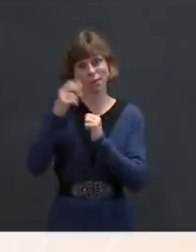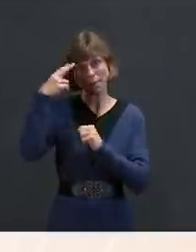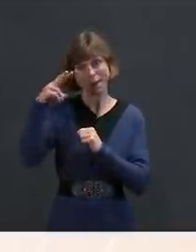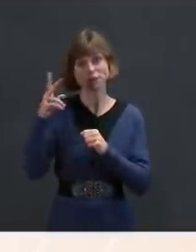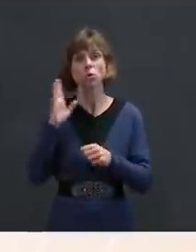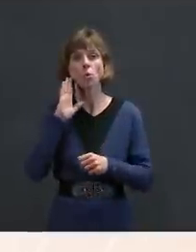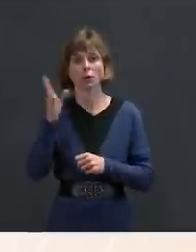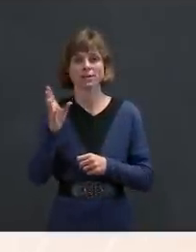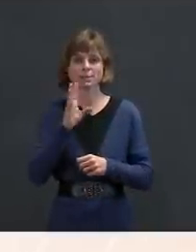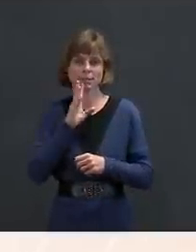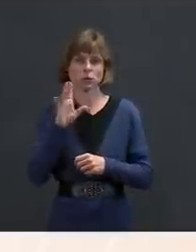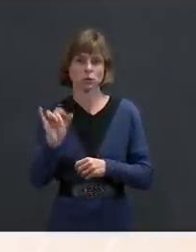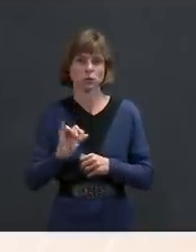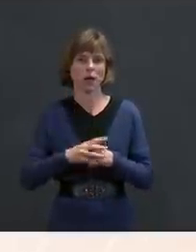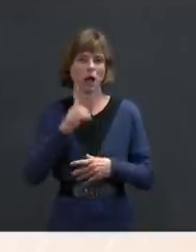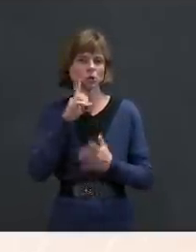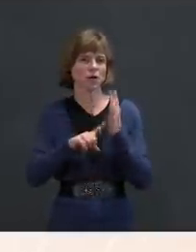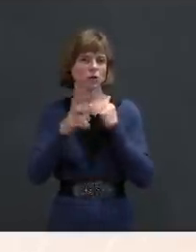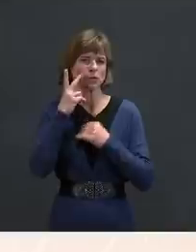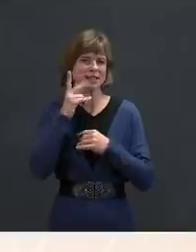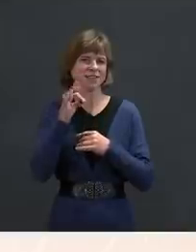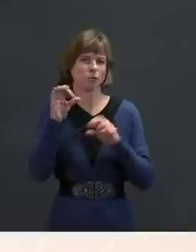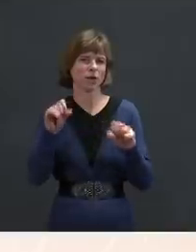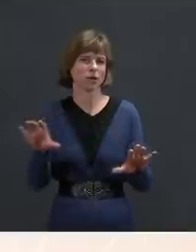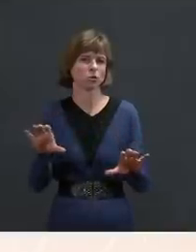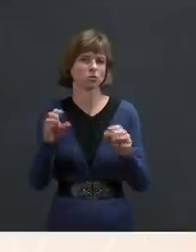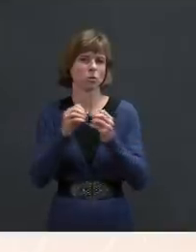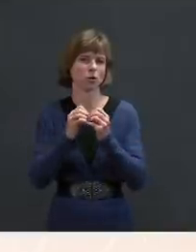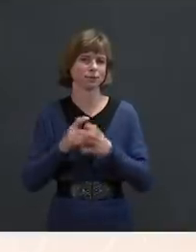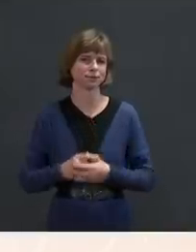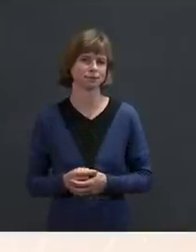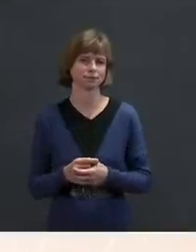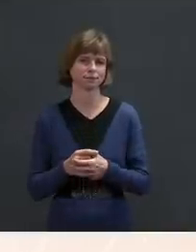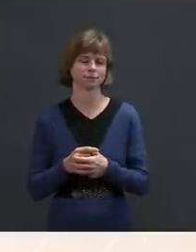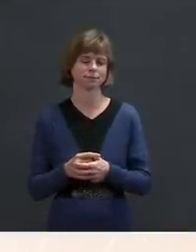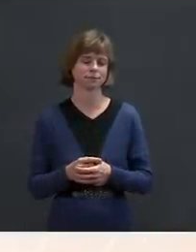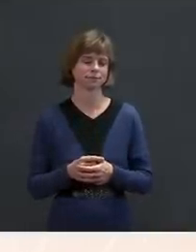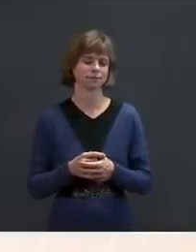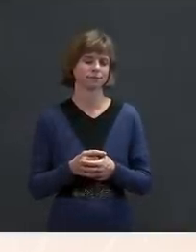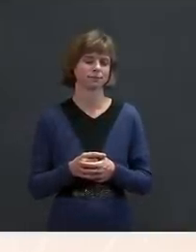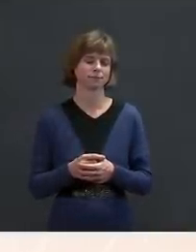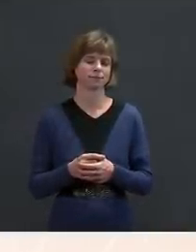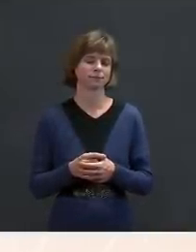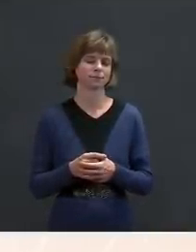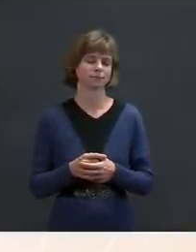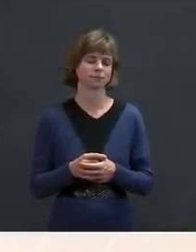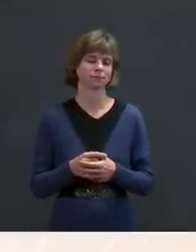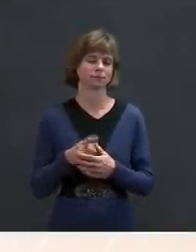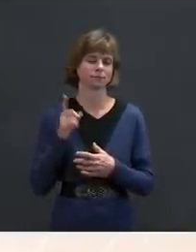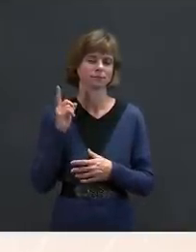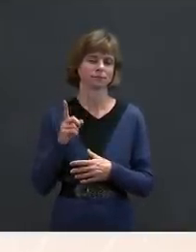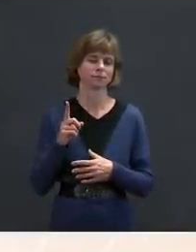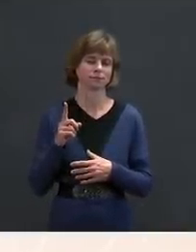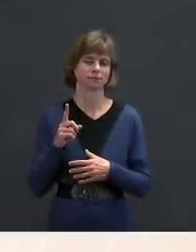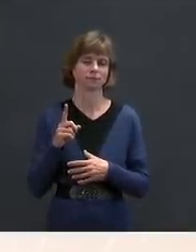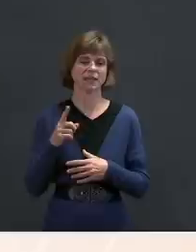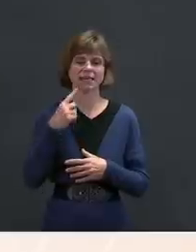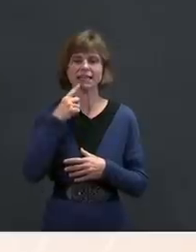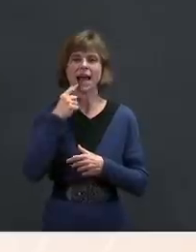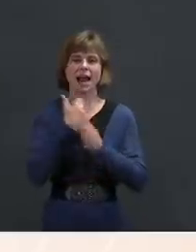The Press: Great. Thanks. Ms. Psaki: Go ahead. The Press: Yeah. Donald Trump, last night, said "everybody" should get their COVID-19 shot.